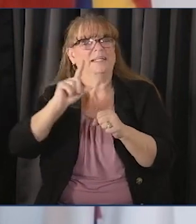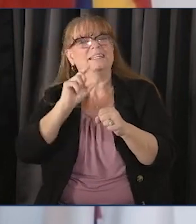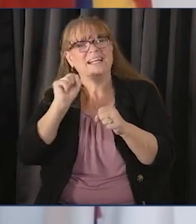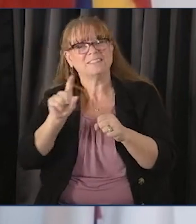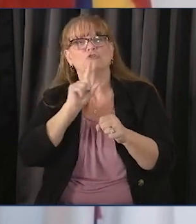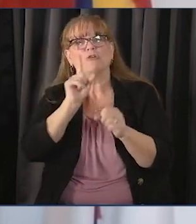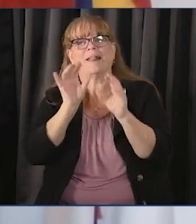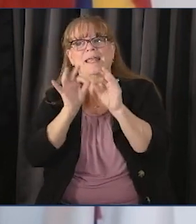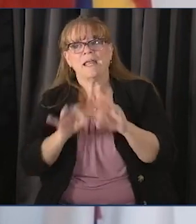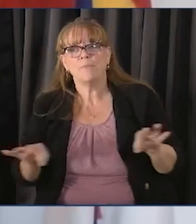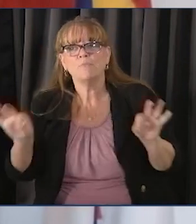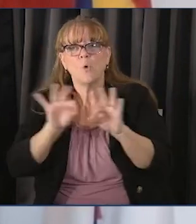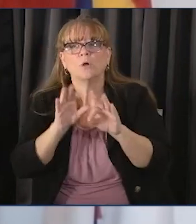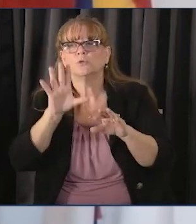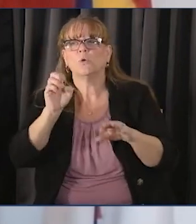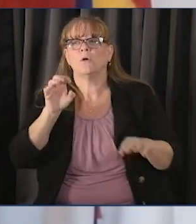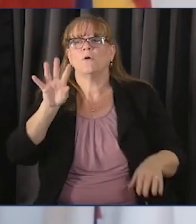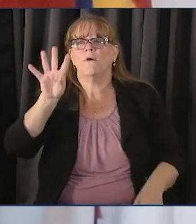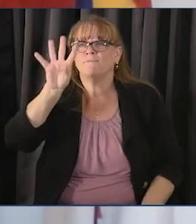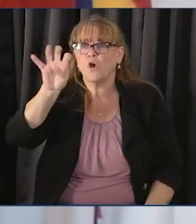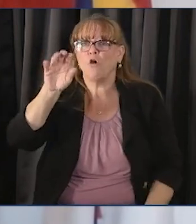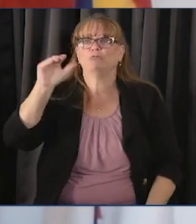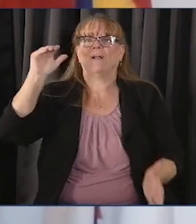And we need to get this done.